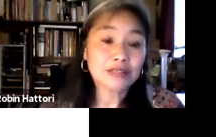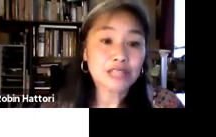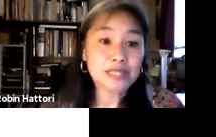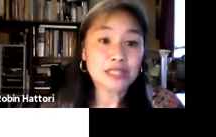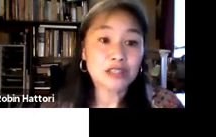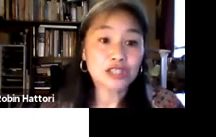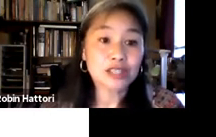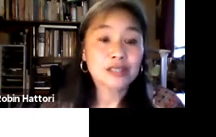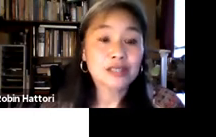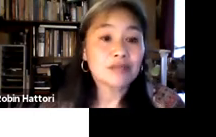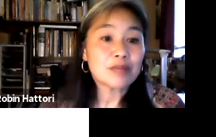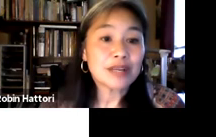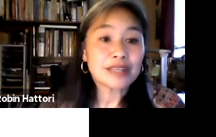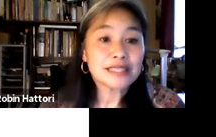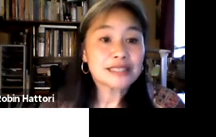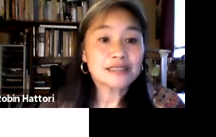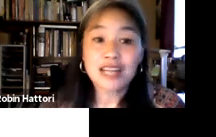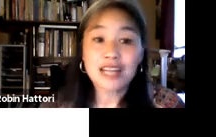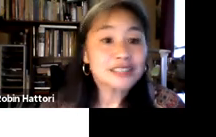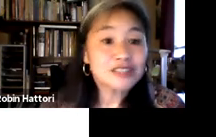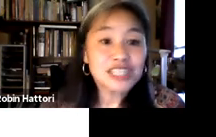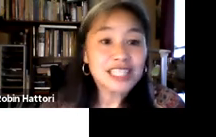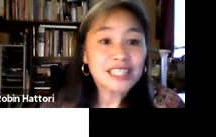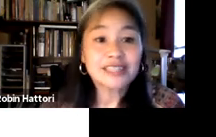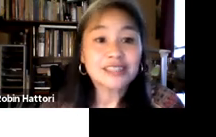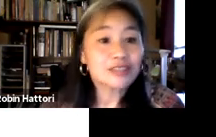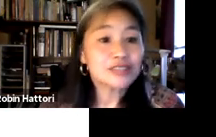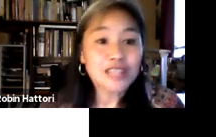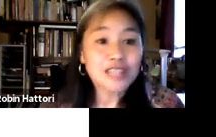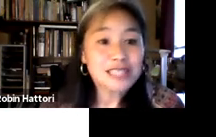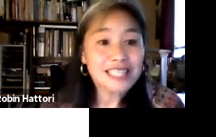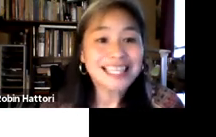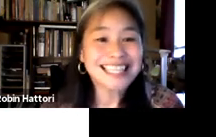in 1988. Ronald Reagan is here signing the law. And what they